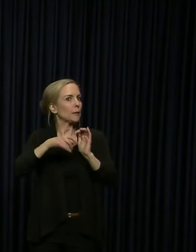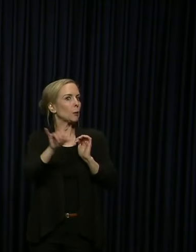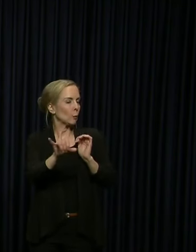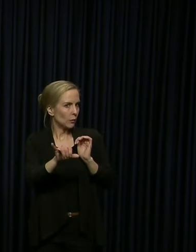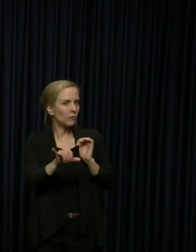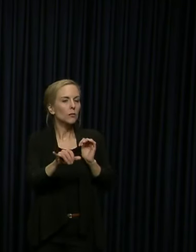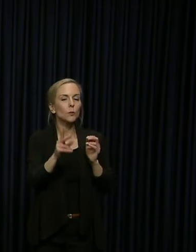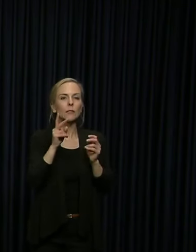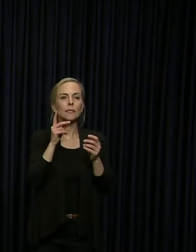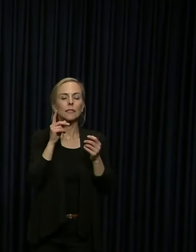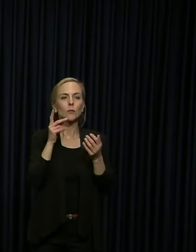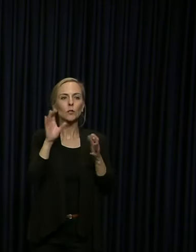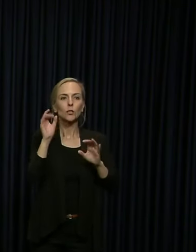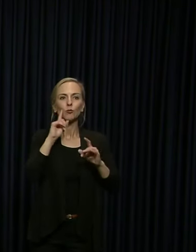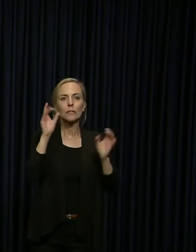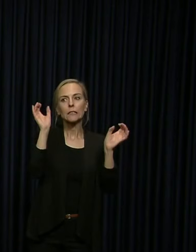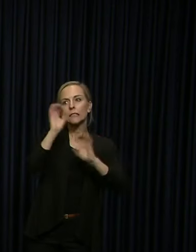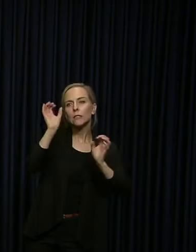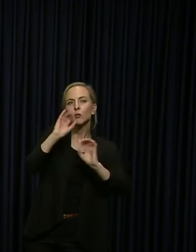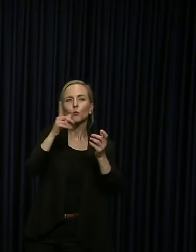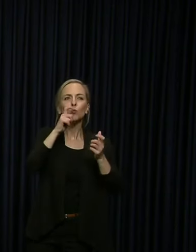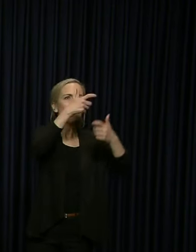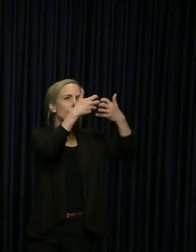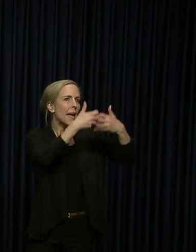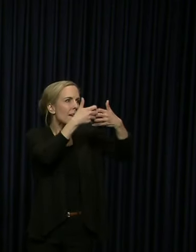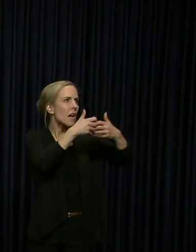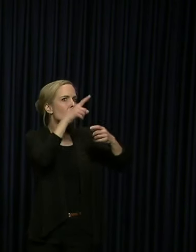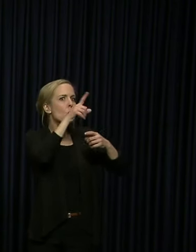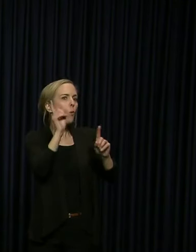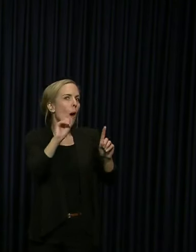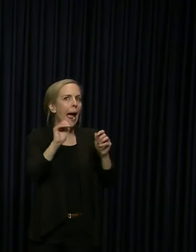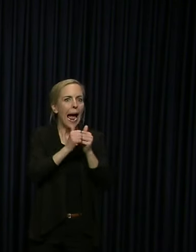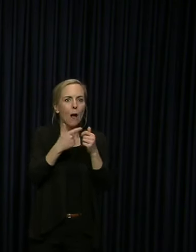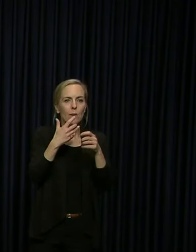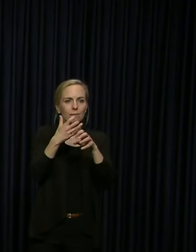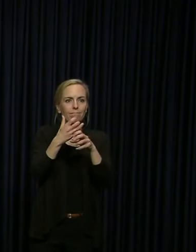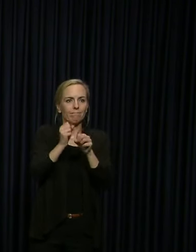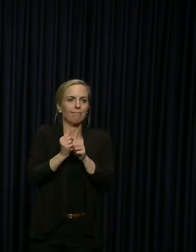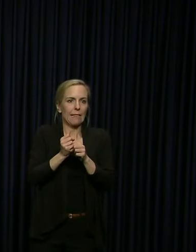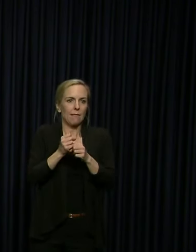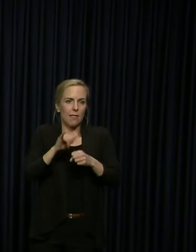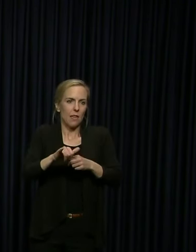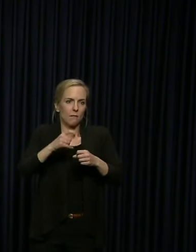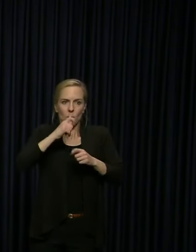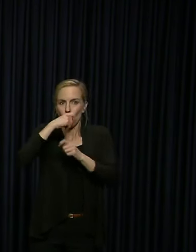OF THE STATE THAT DOESN'T HAVE AT LEAST COMPARED TO THE REST OF